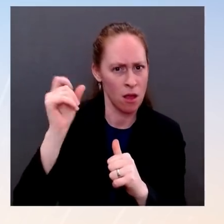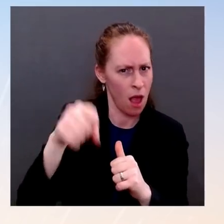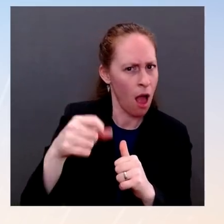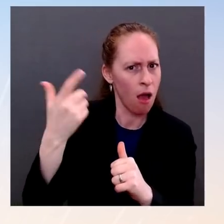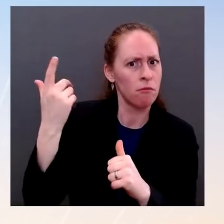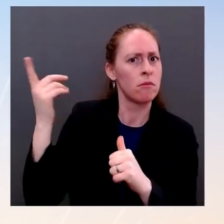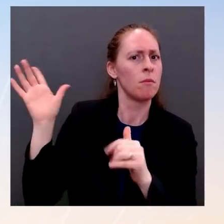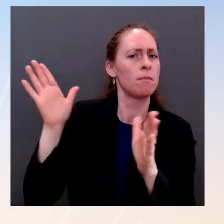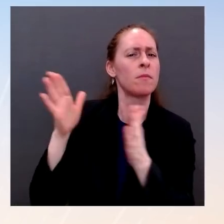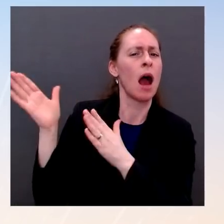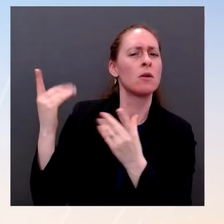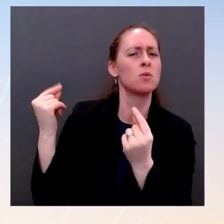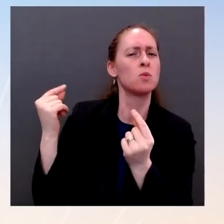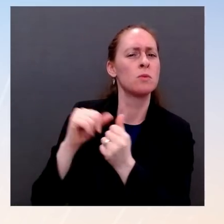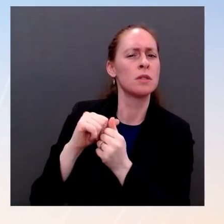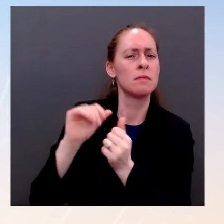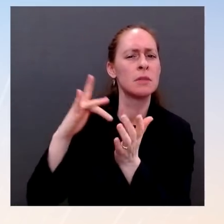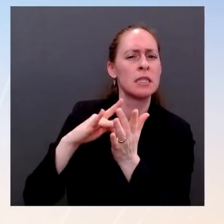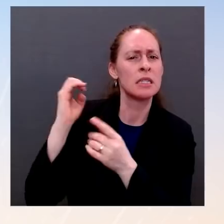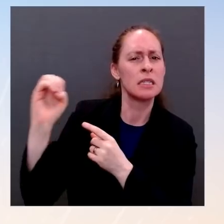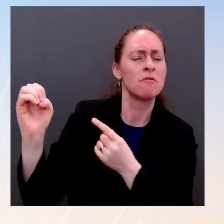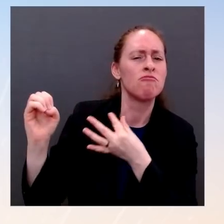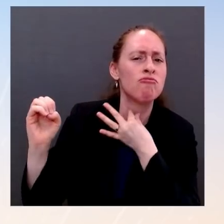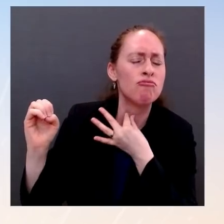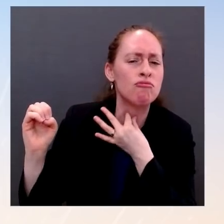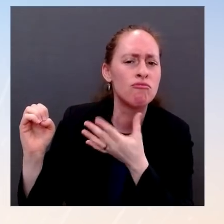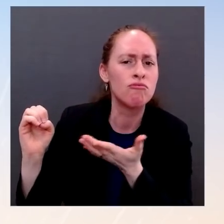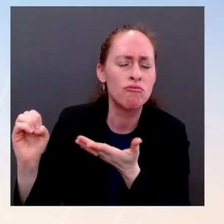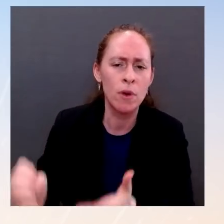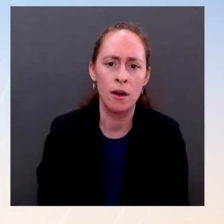mean when it comes to the Saudis and the U.S.? Ms. Psaki: Well, I would say a "collaborative approach"